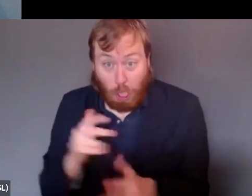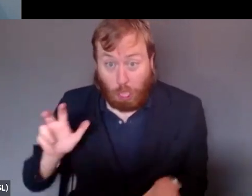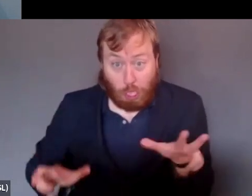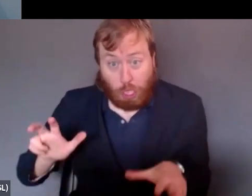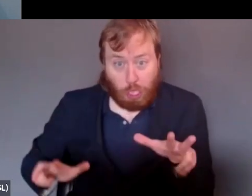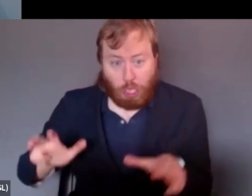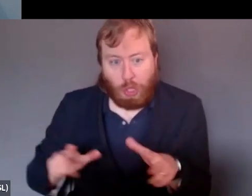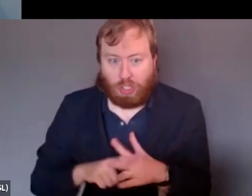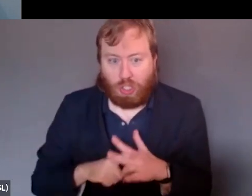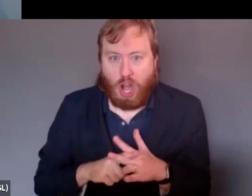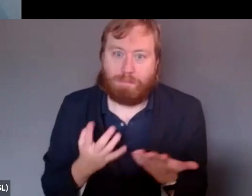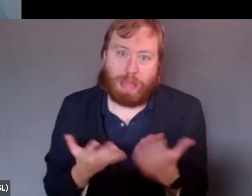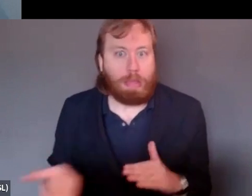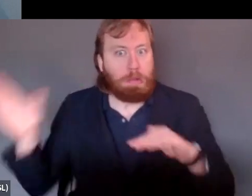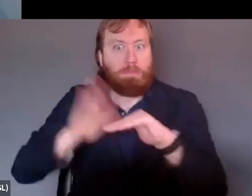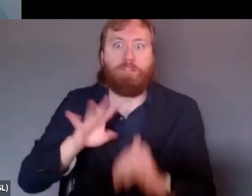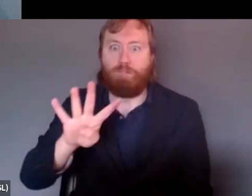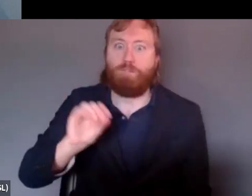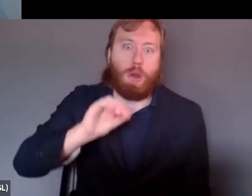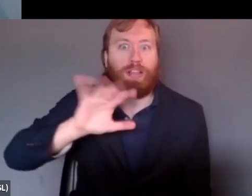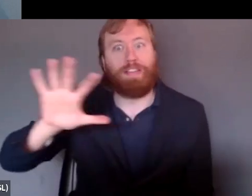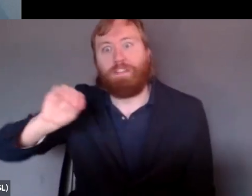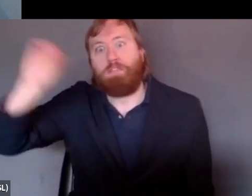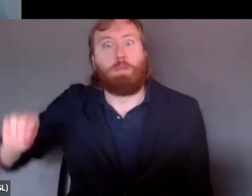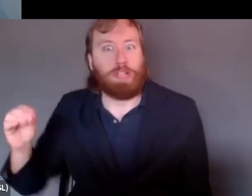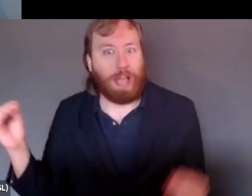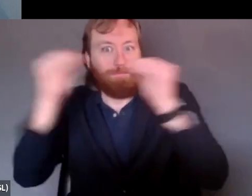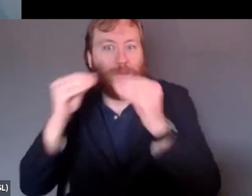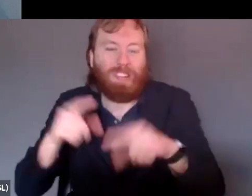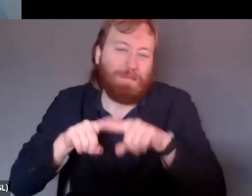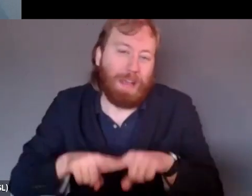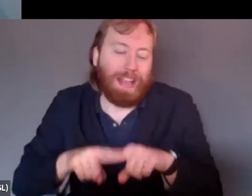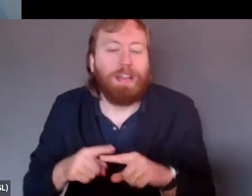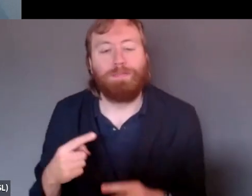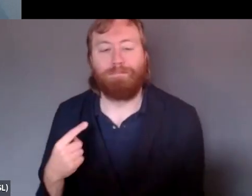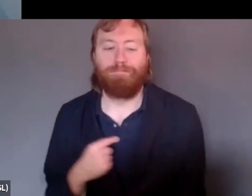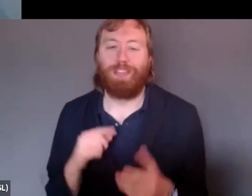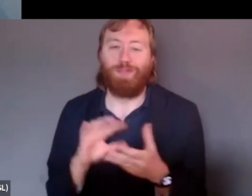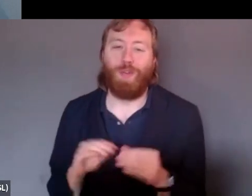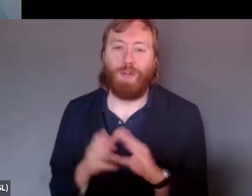I almost feel like, and I don't know if you have this story, but like the very first one you did, you were like, "Okay,